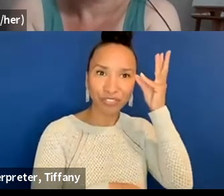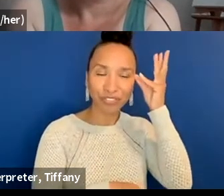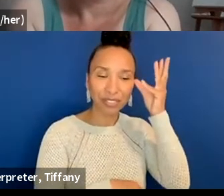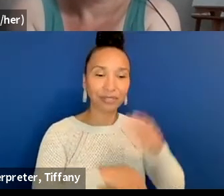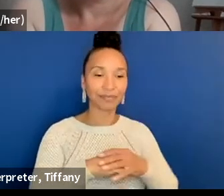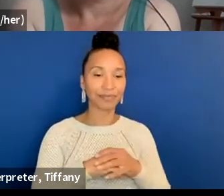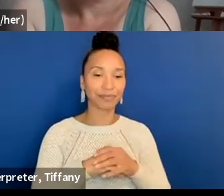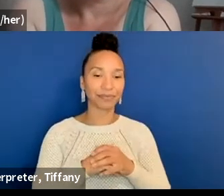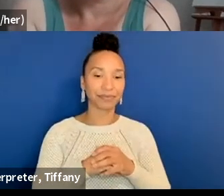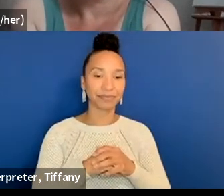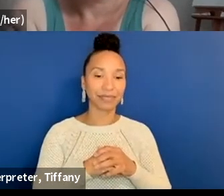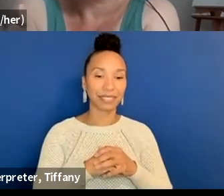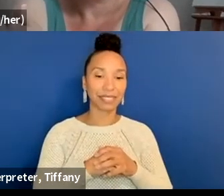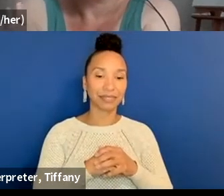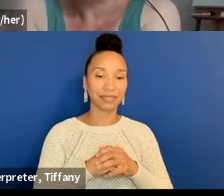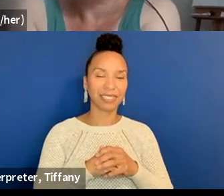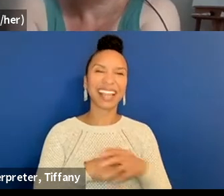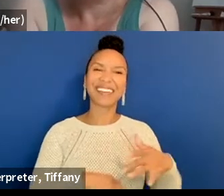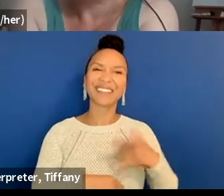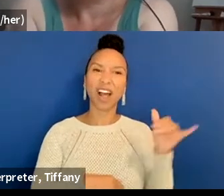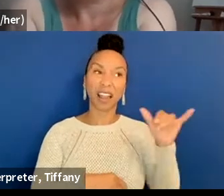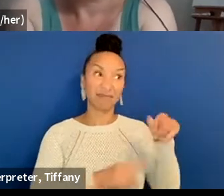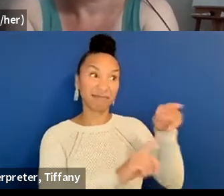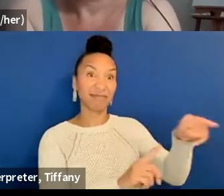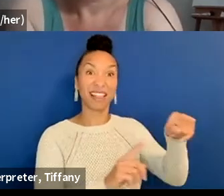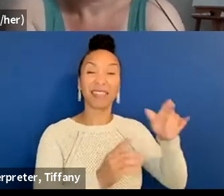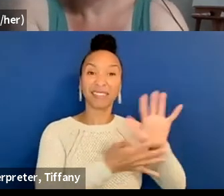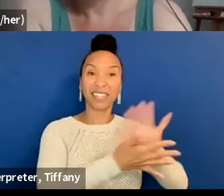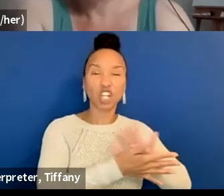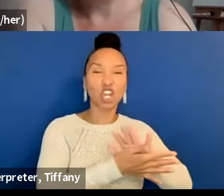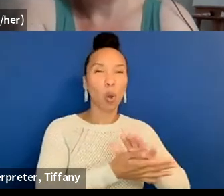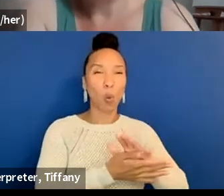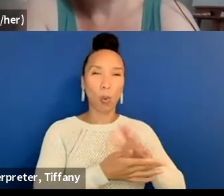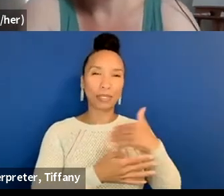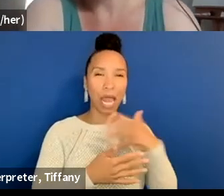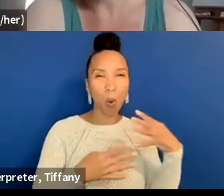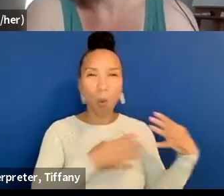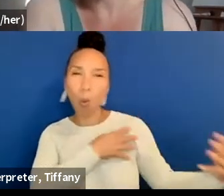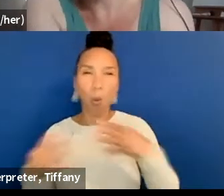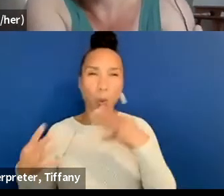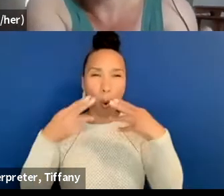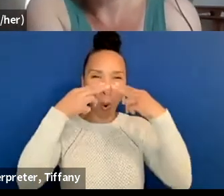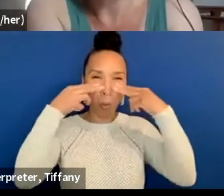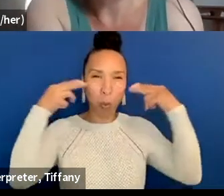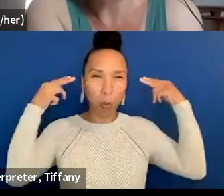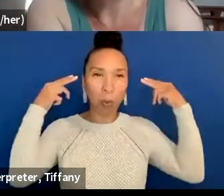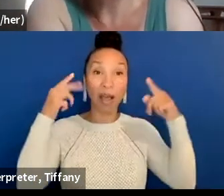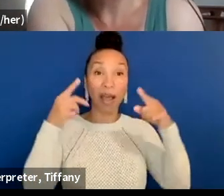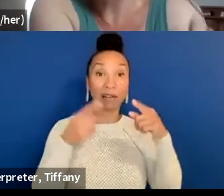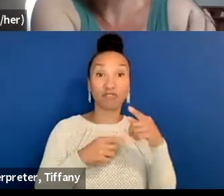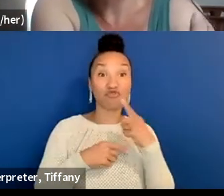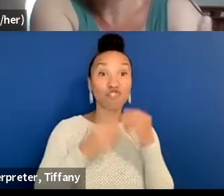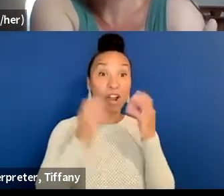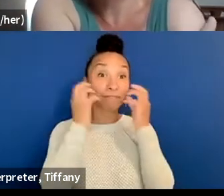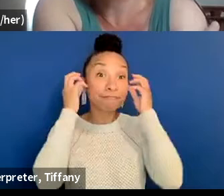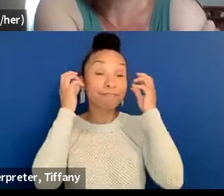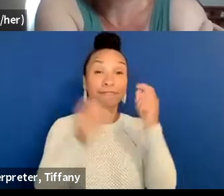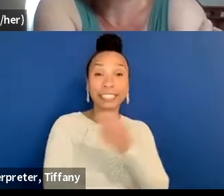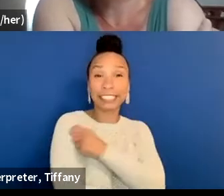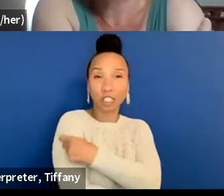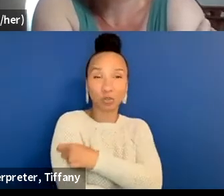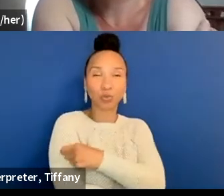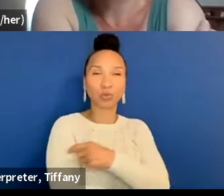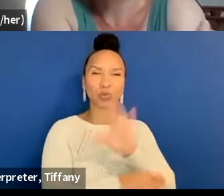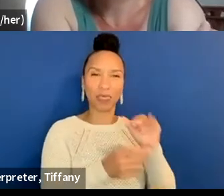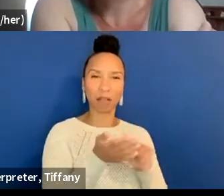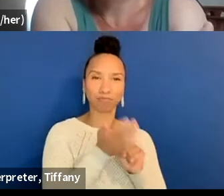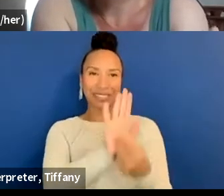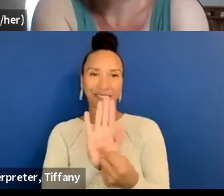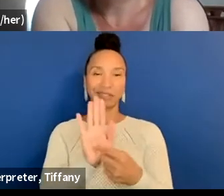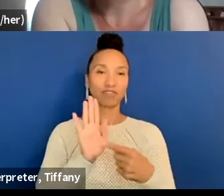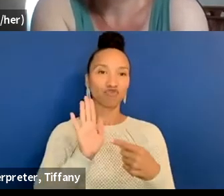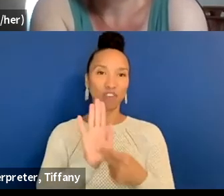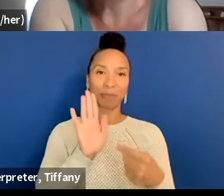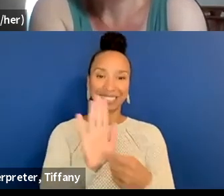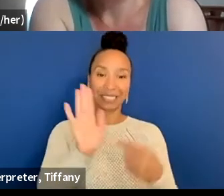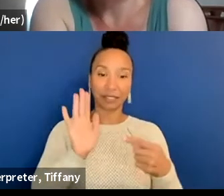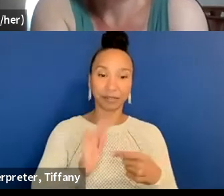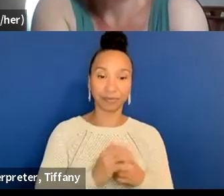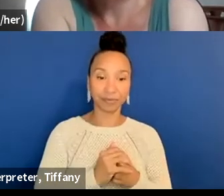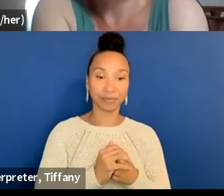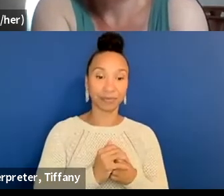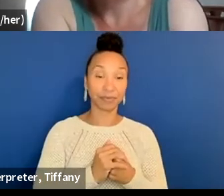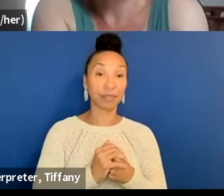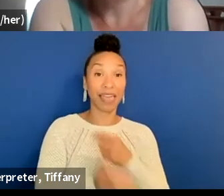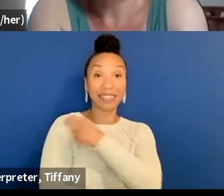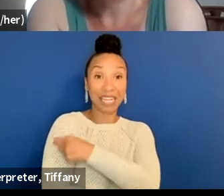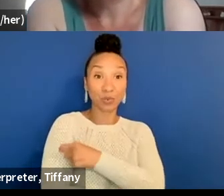x (they/themme): And the tattoo is a ski a be the notorious acronym for all COPs are busted though Benjamin and I and other folks are reimagining what.